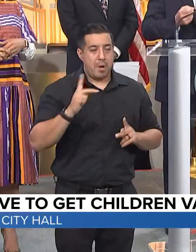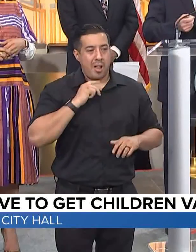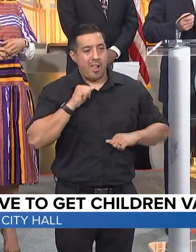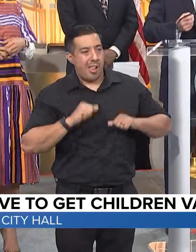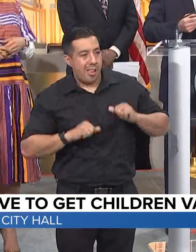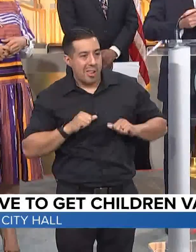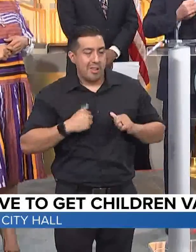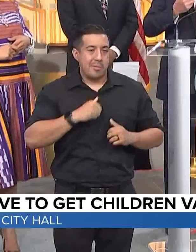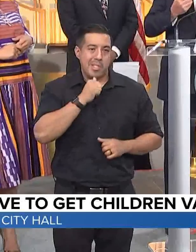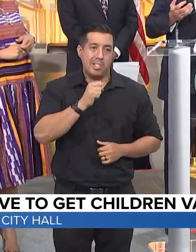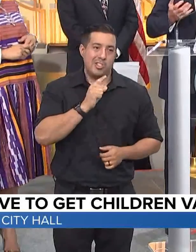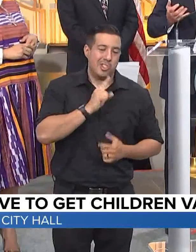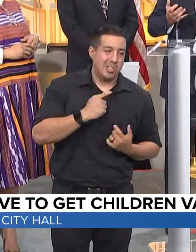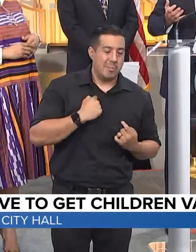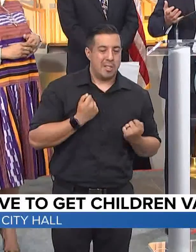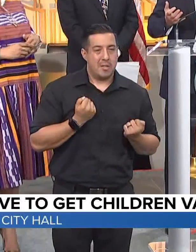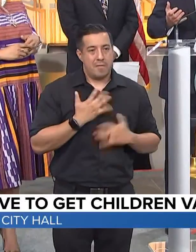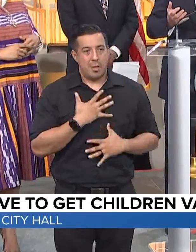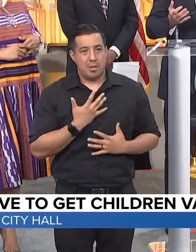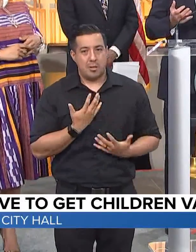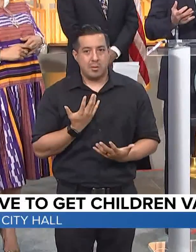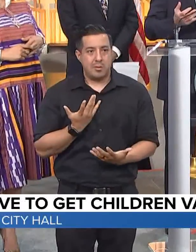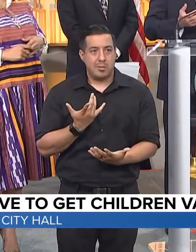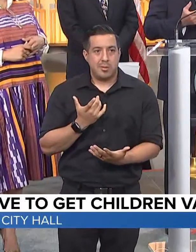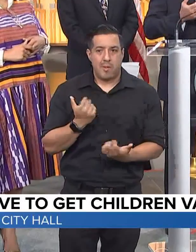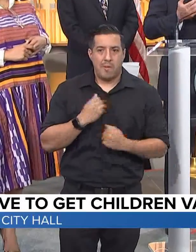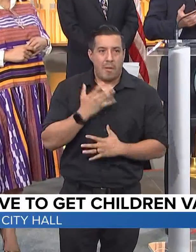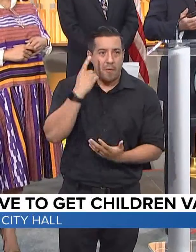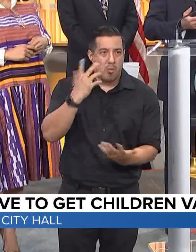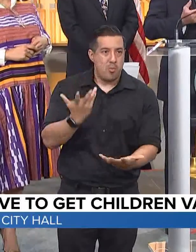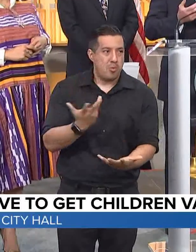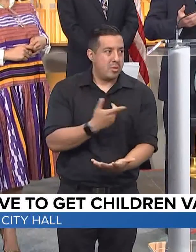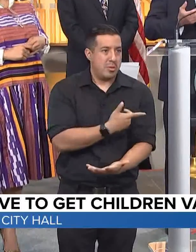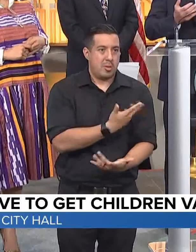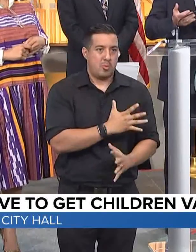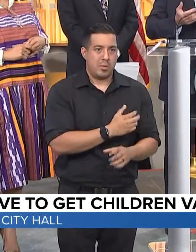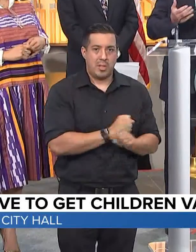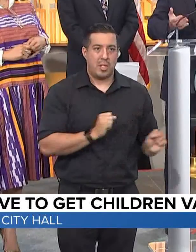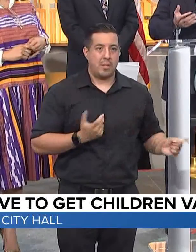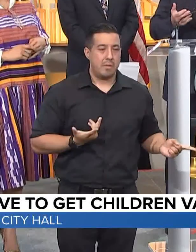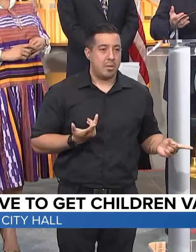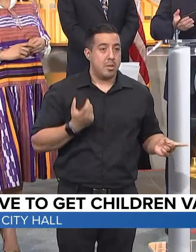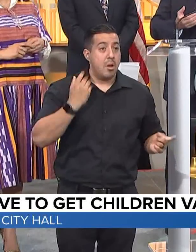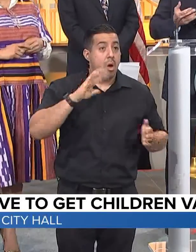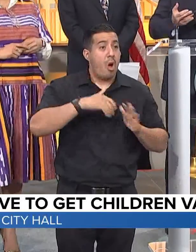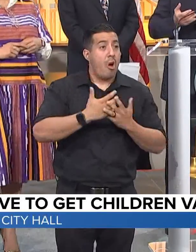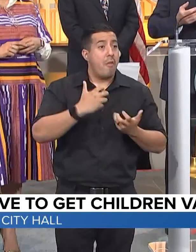I'm a little afraid I don't know what you're afraid of. We are detecting problems. The rare problems to the